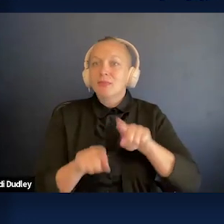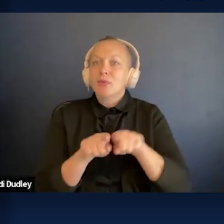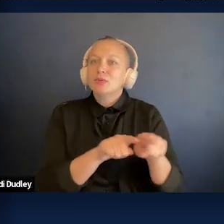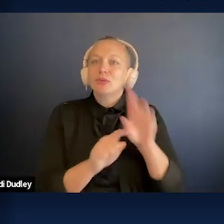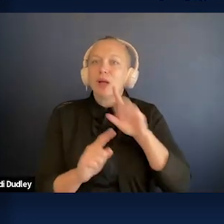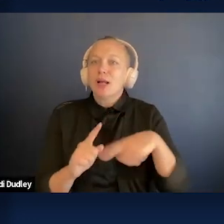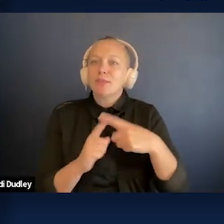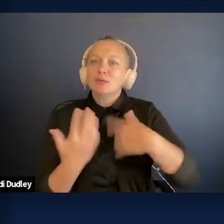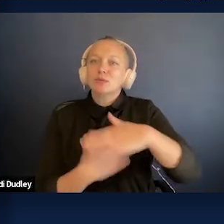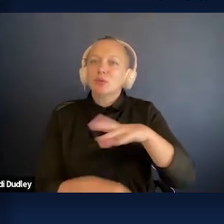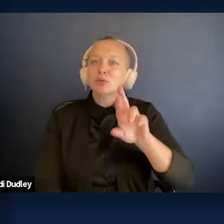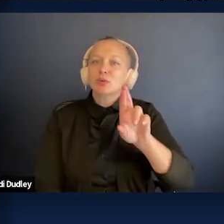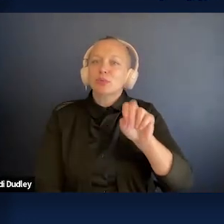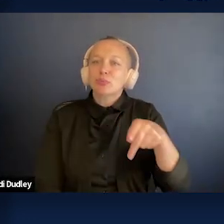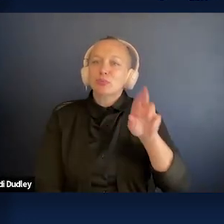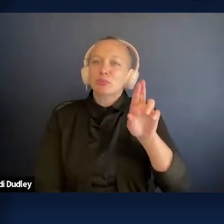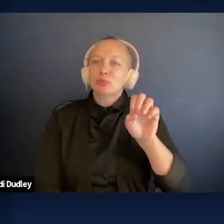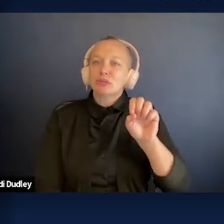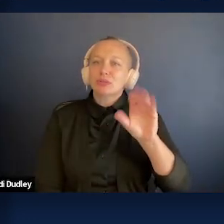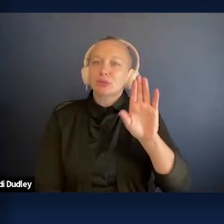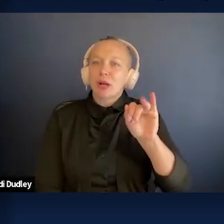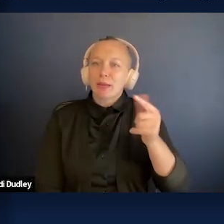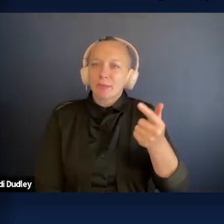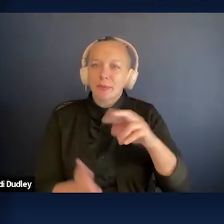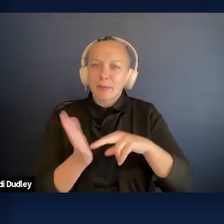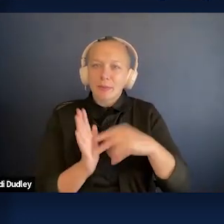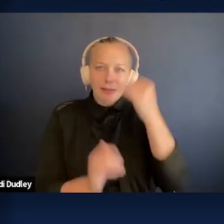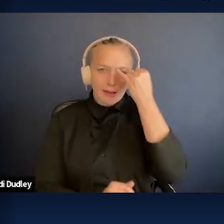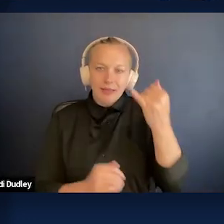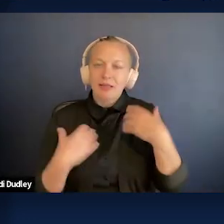Community-based engagement to their patients to address multiple aspects of well-being.